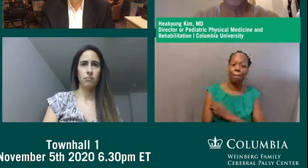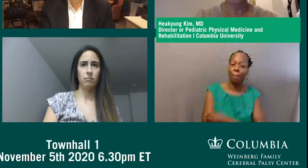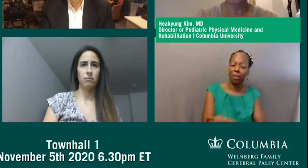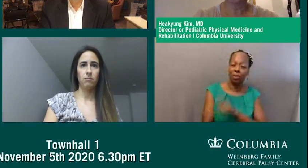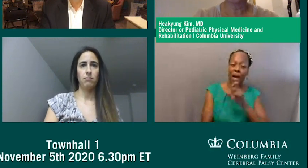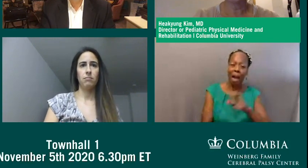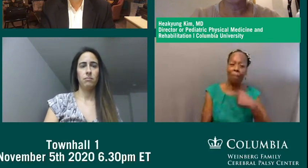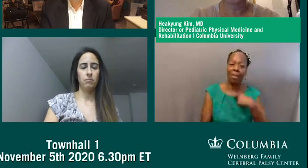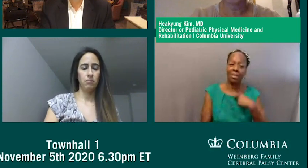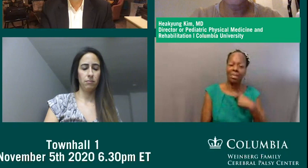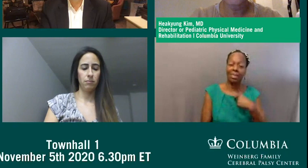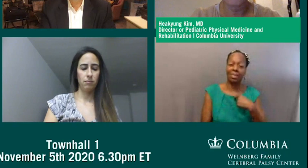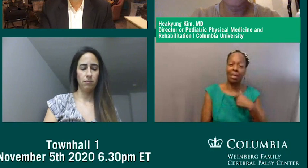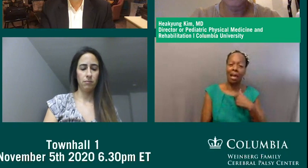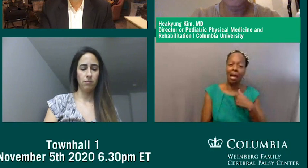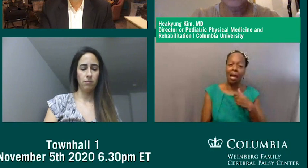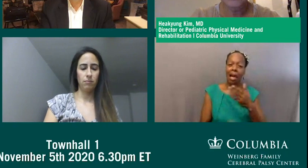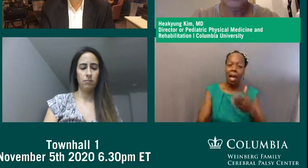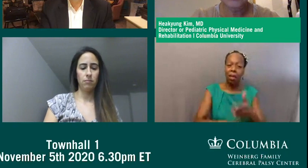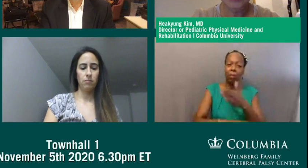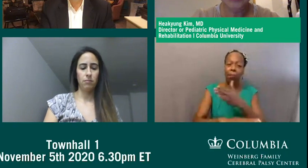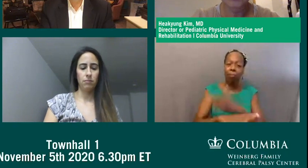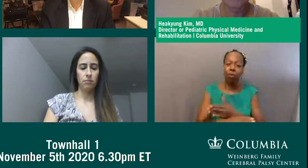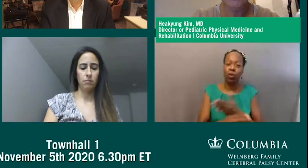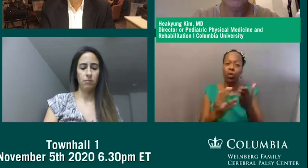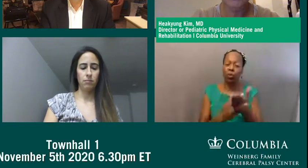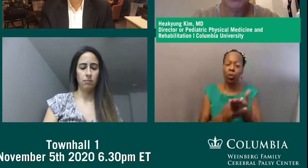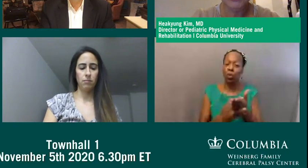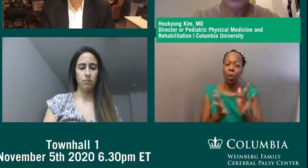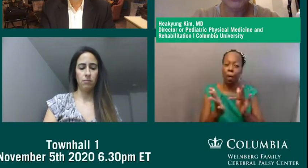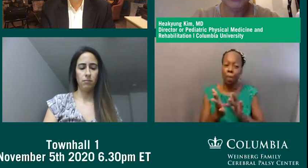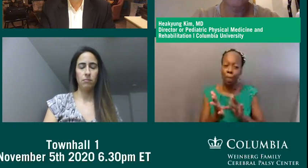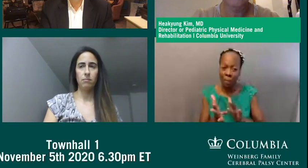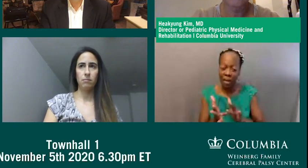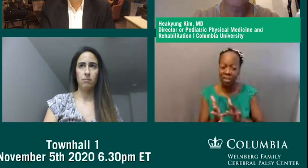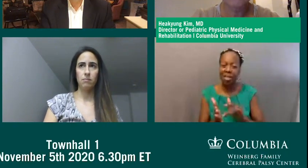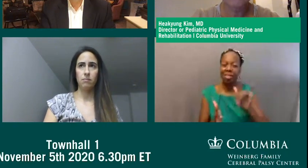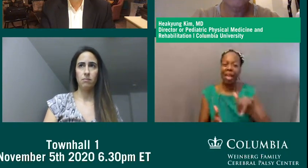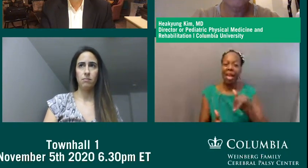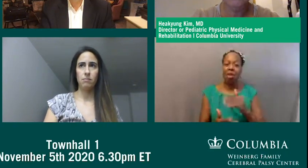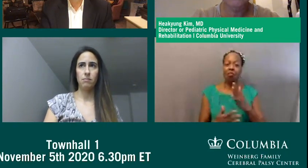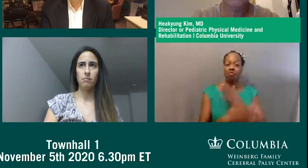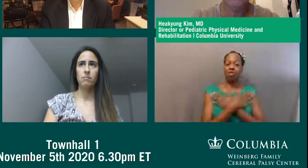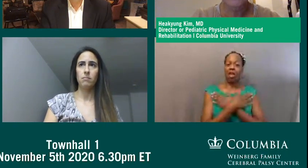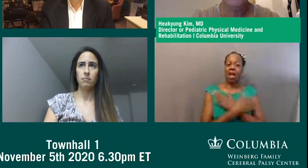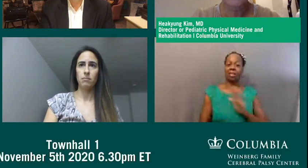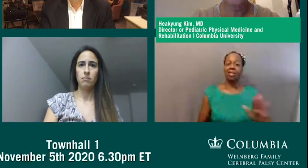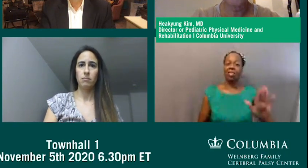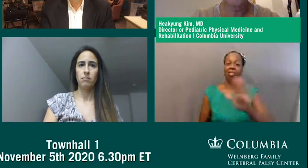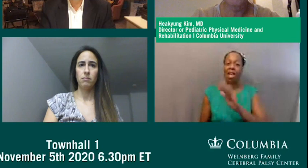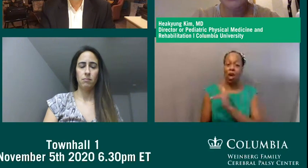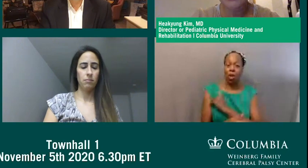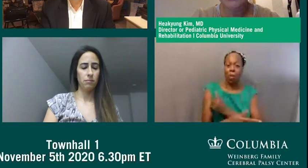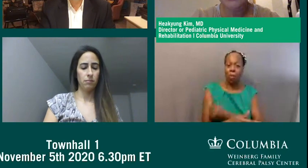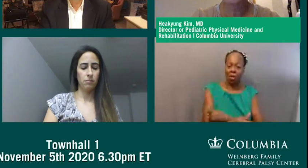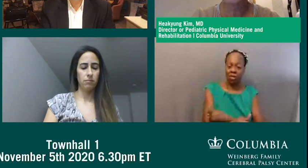So twice a year, I give muscle relaxant to their scoop muscles to buy time.